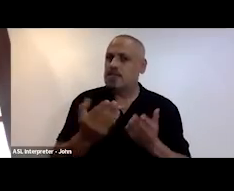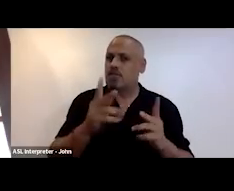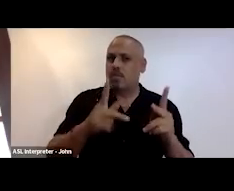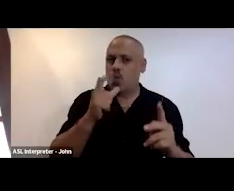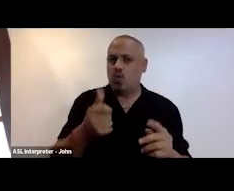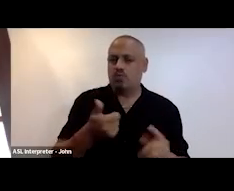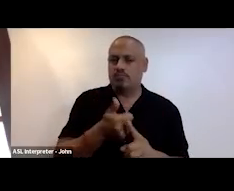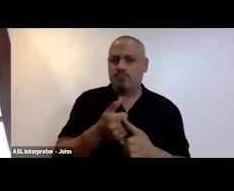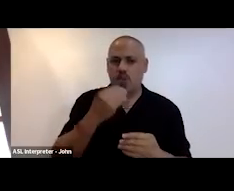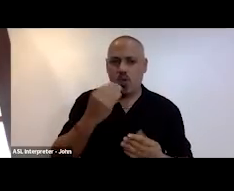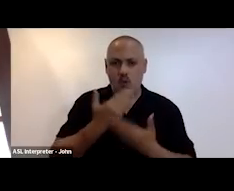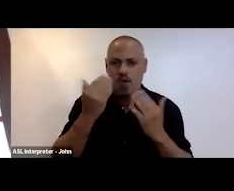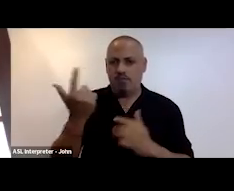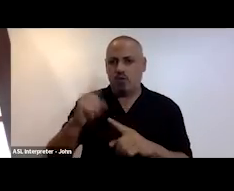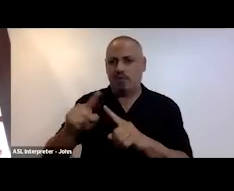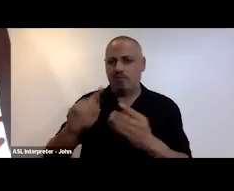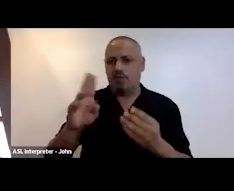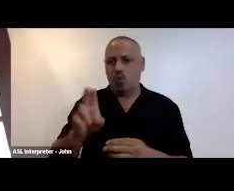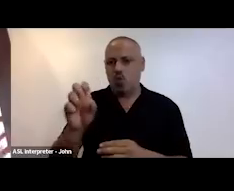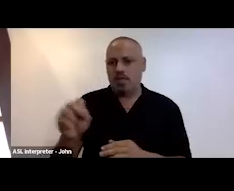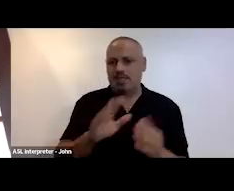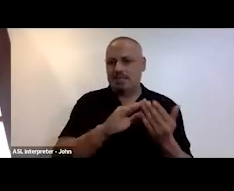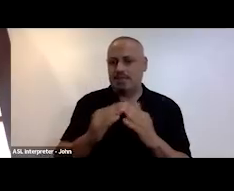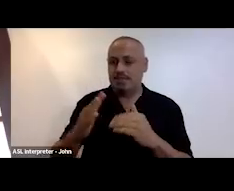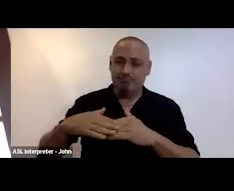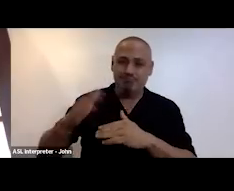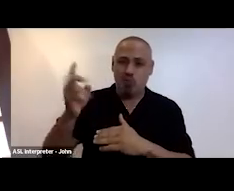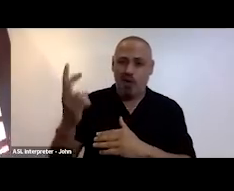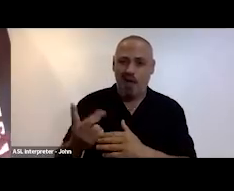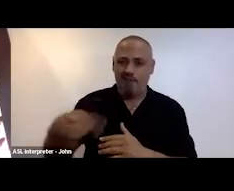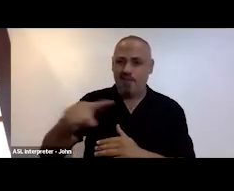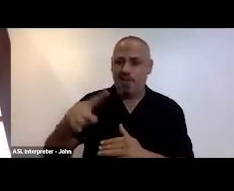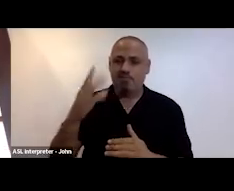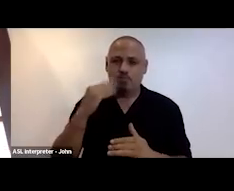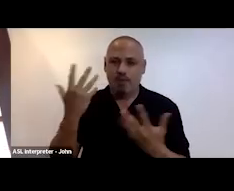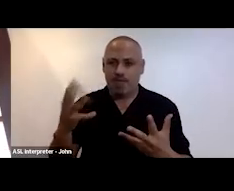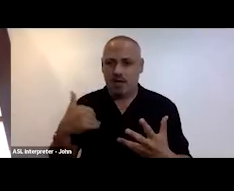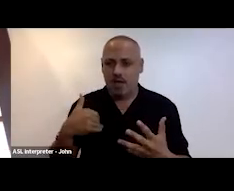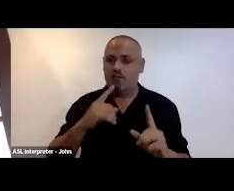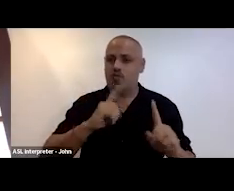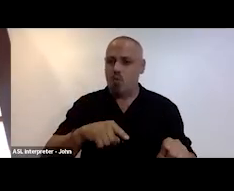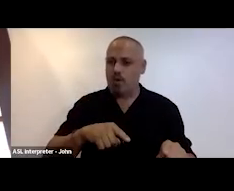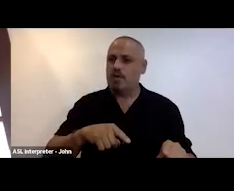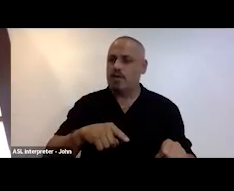in three different US cities, and found that more than half of them reported experiencing violence